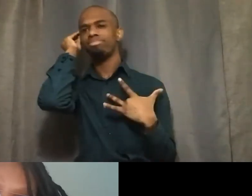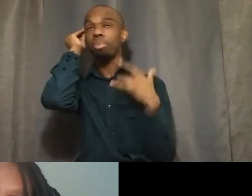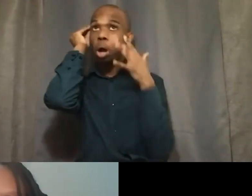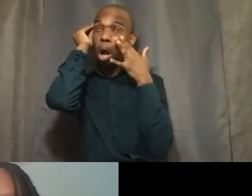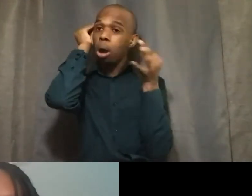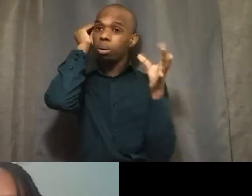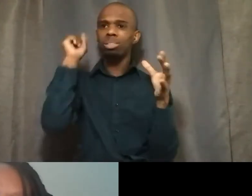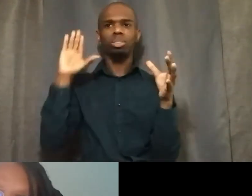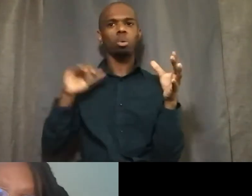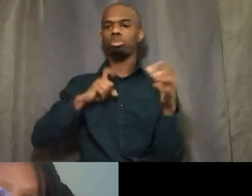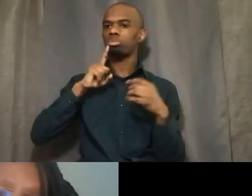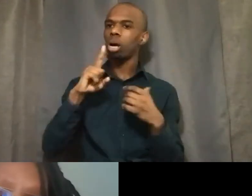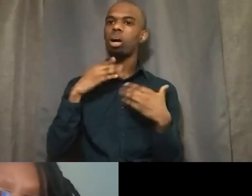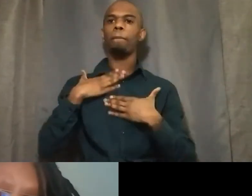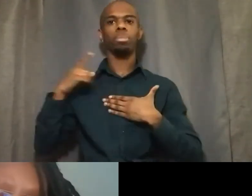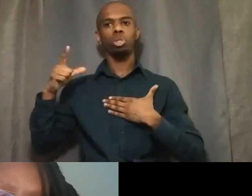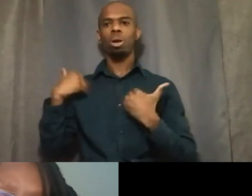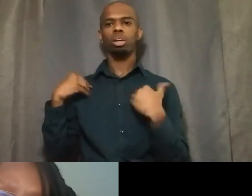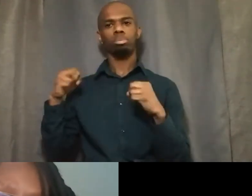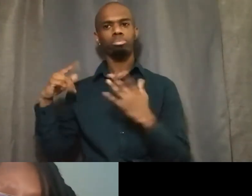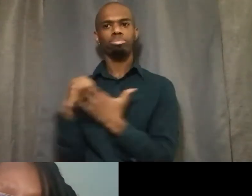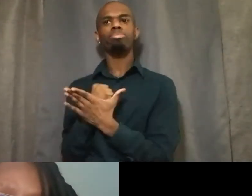That's beautiful. -Thank you. Who else wants to share?